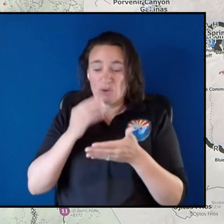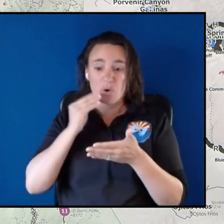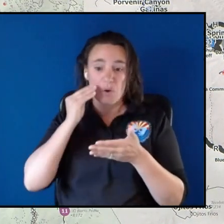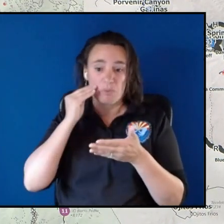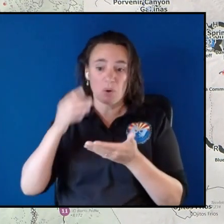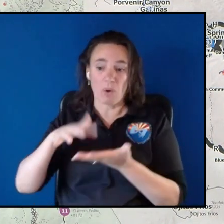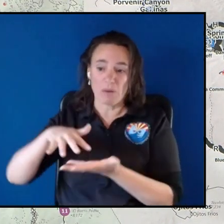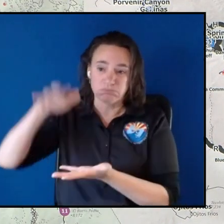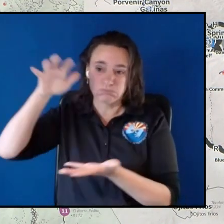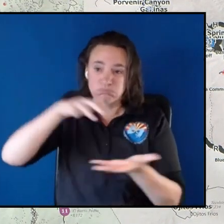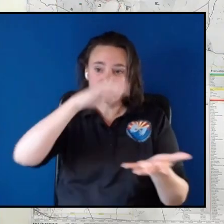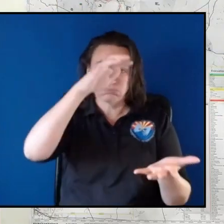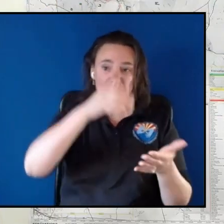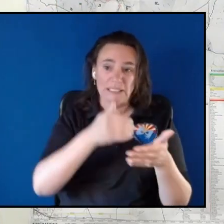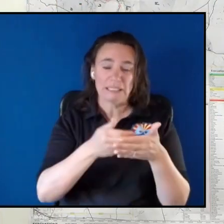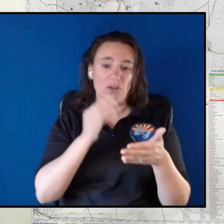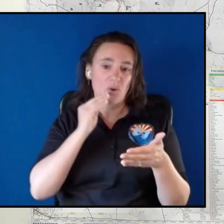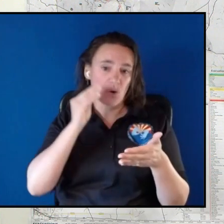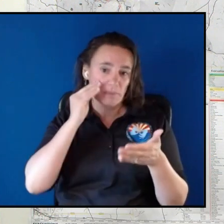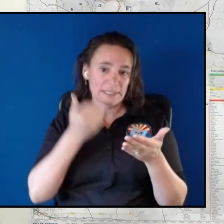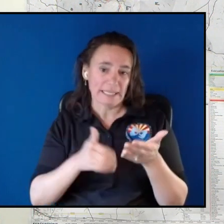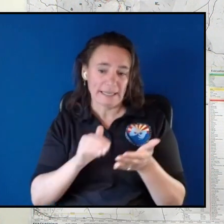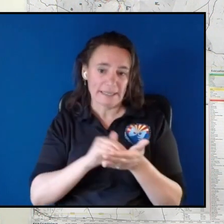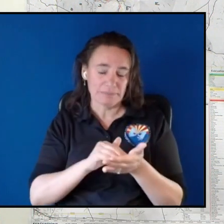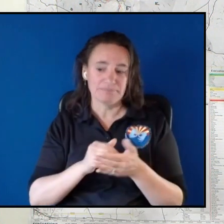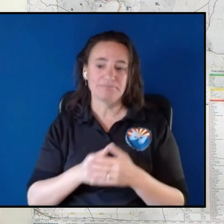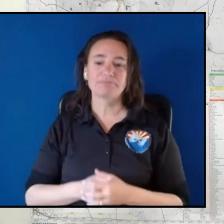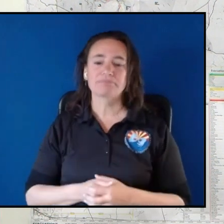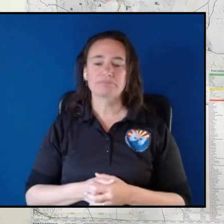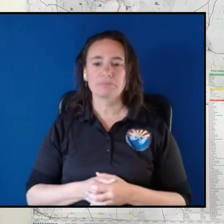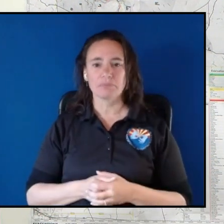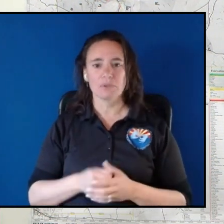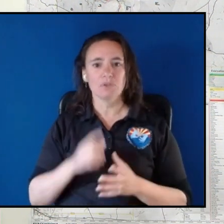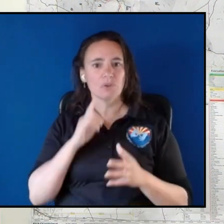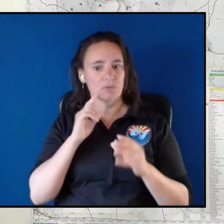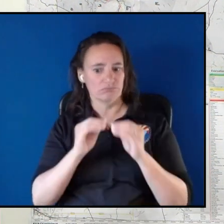be occurring throughout the the weeks to come.